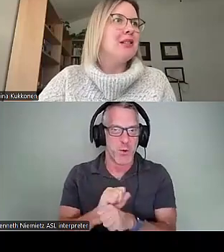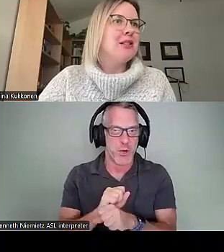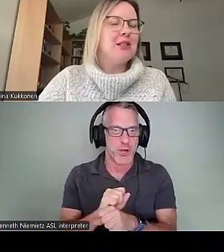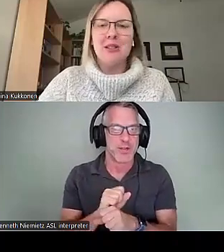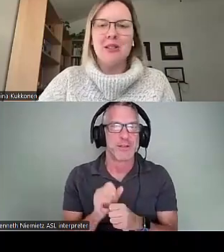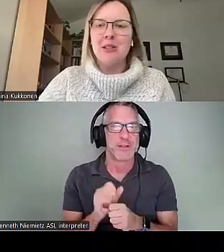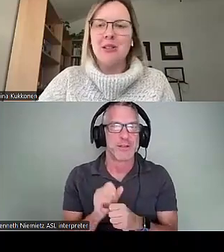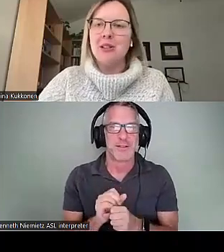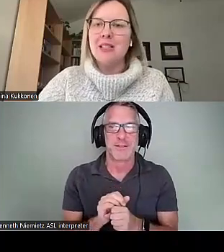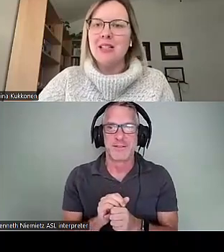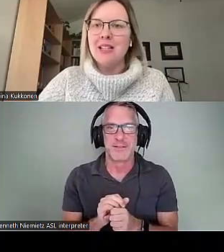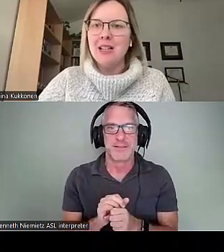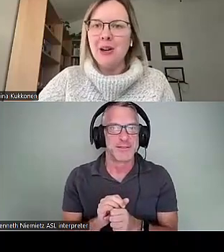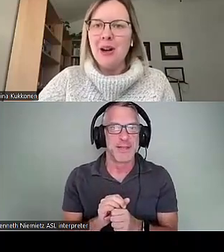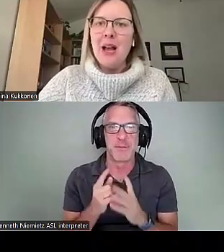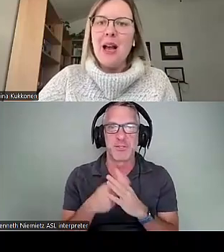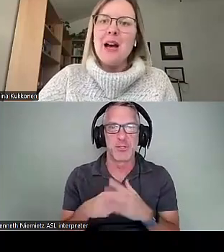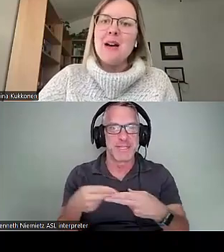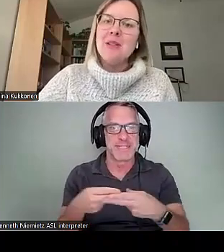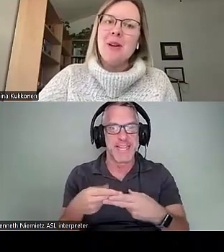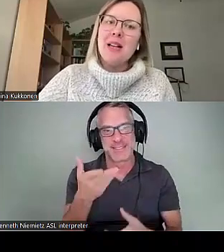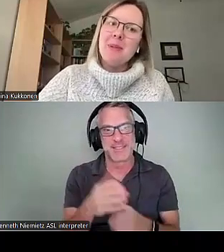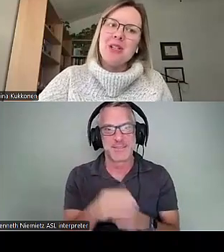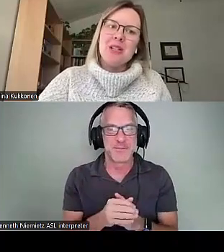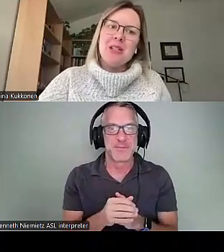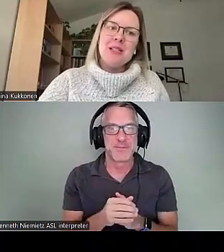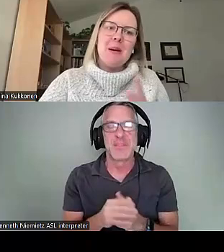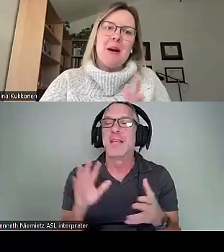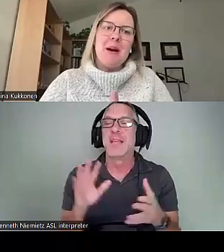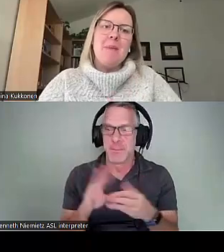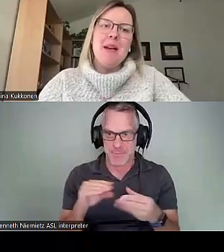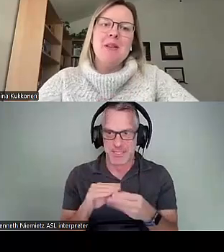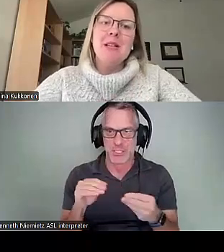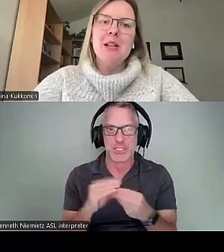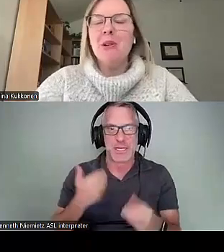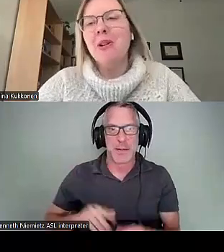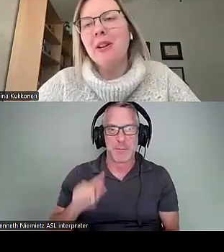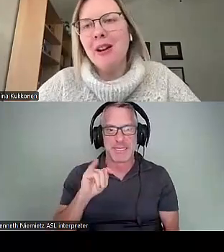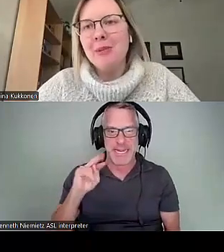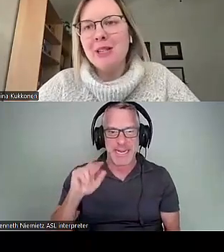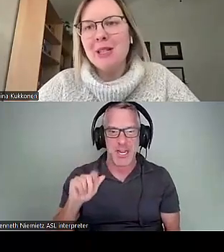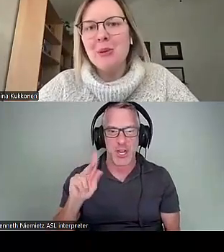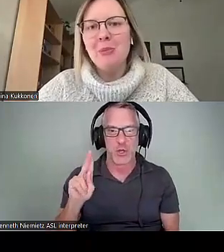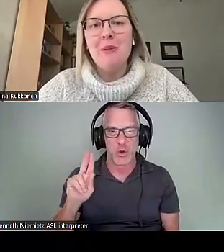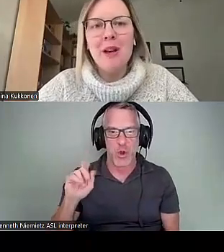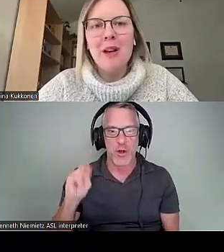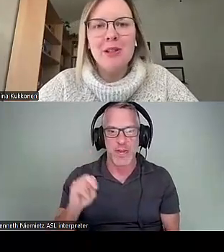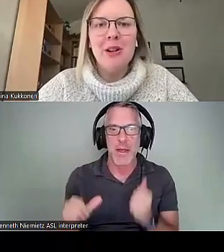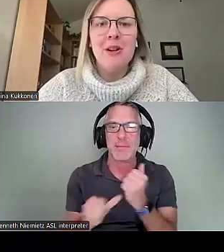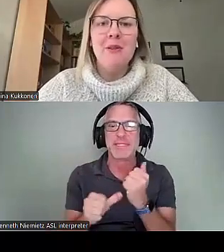get slide here. So as mentioned, my name is Tiina Kukkonen. I'm an assistant professor of